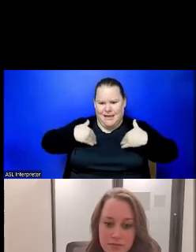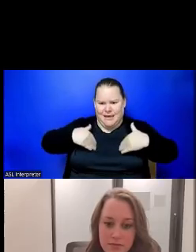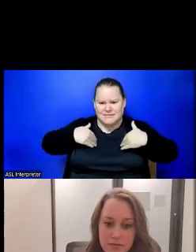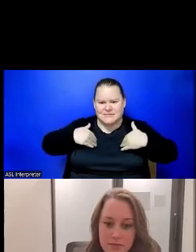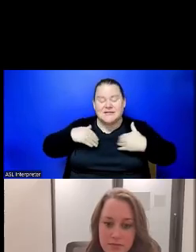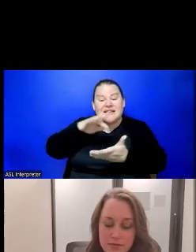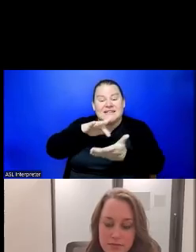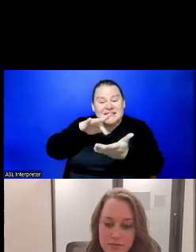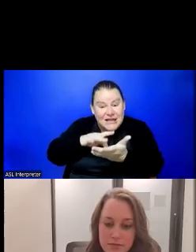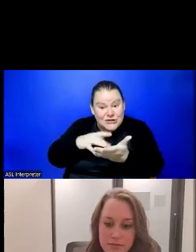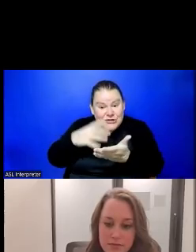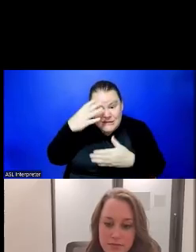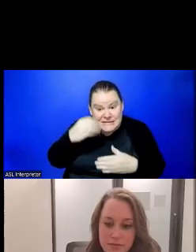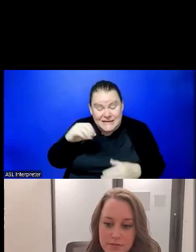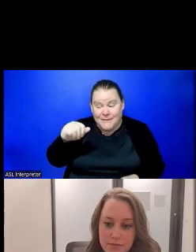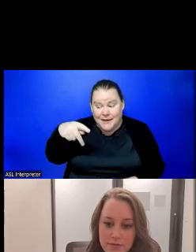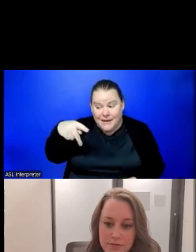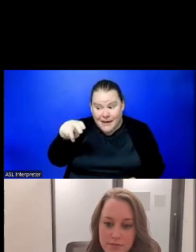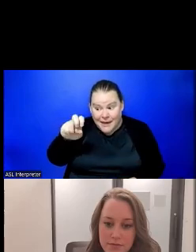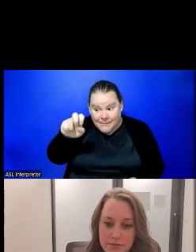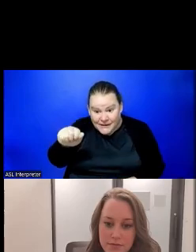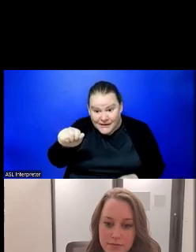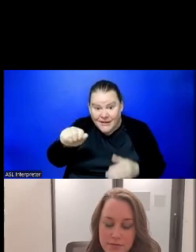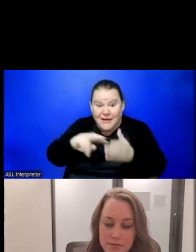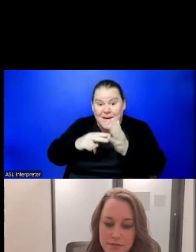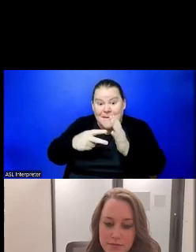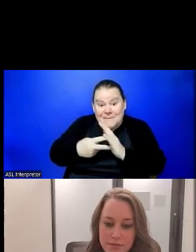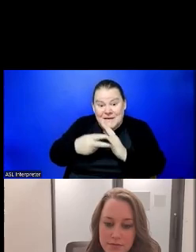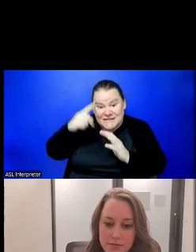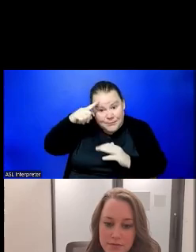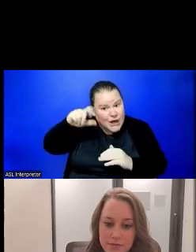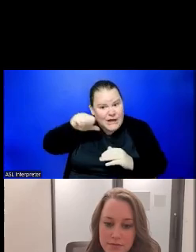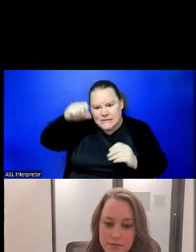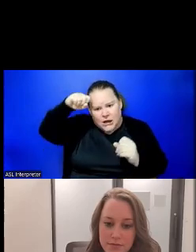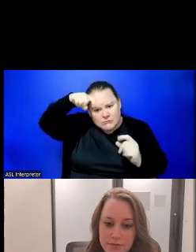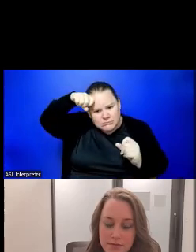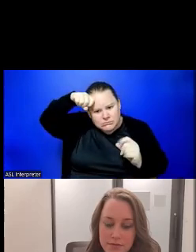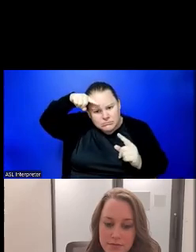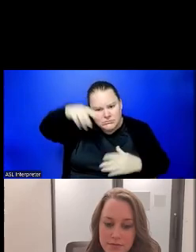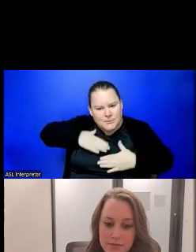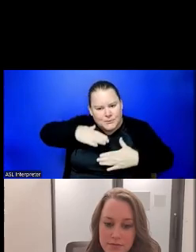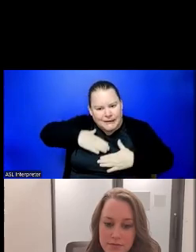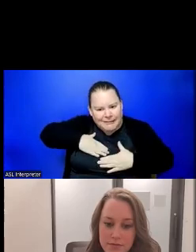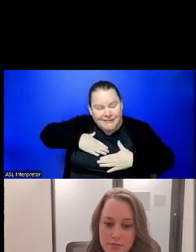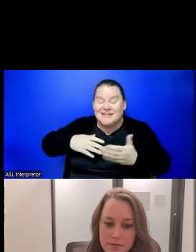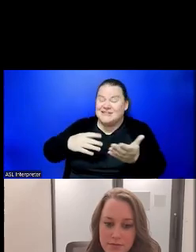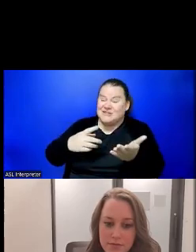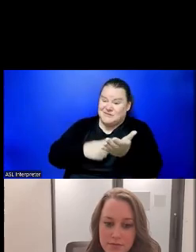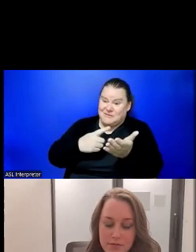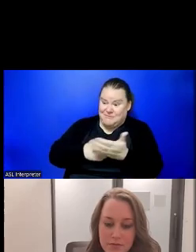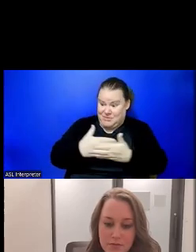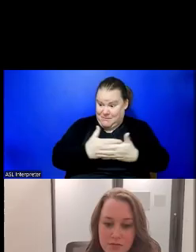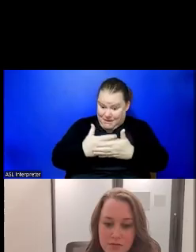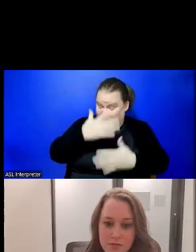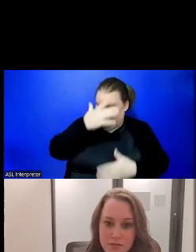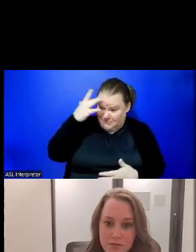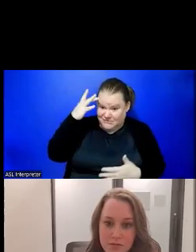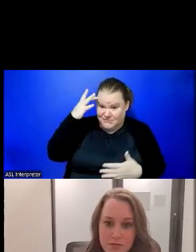brain isn't even signaling to breathe. Sometimes the baby just forgets to breathe. Those muscles of breathing aren't